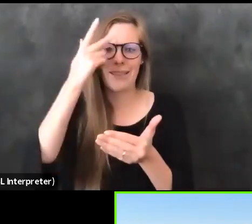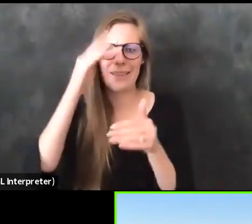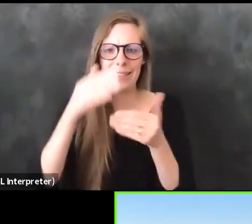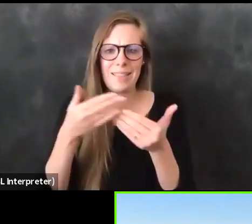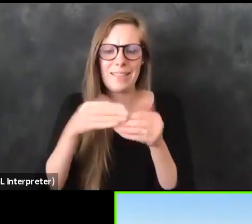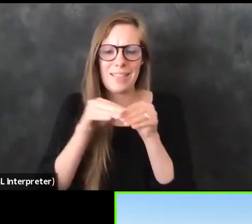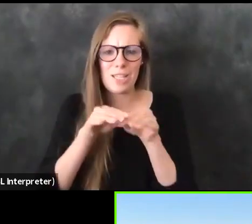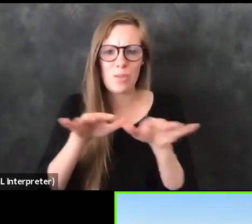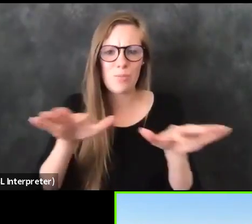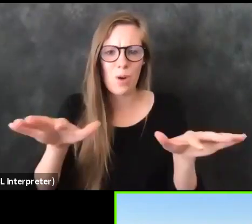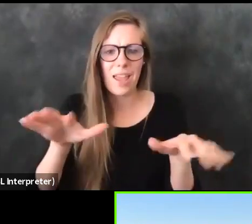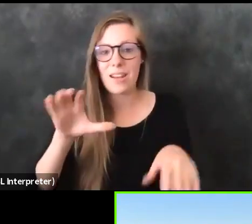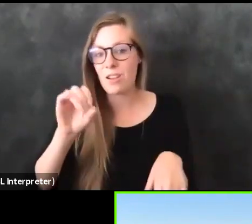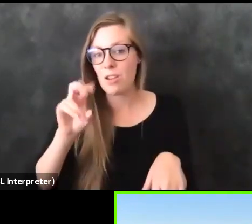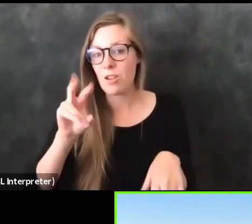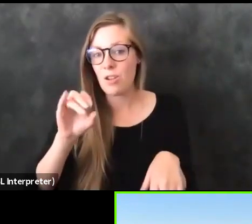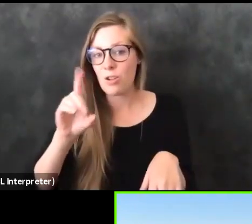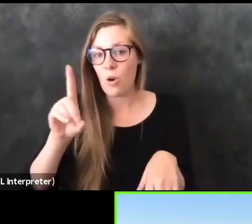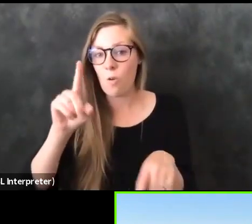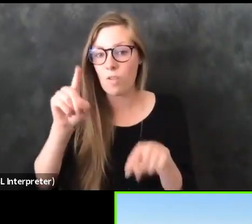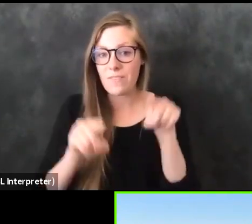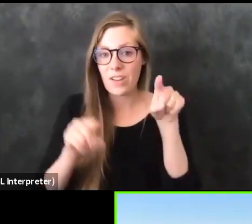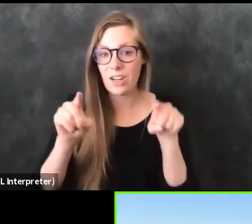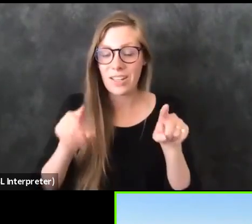circulating around the nation and the world.